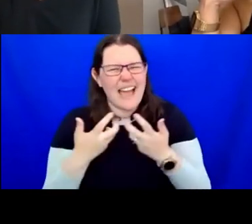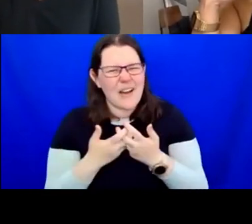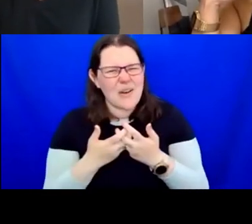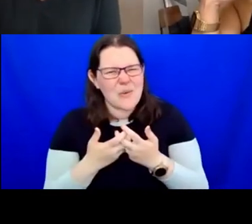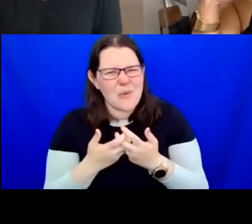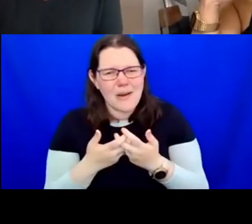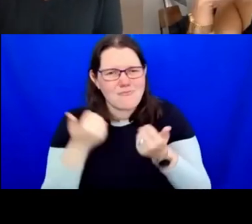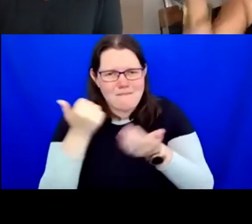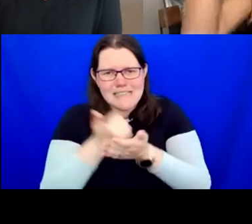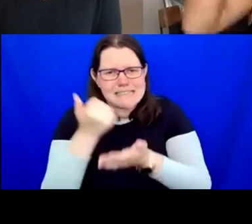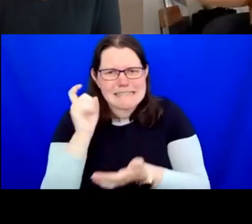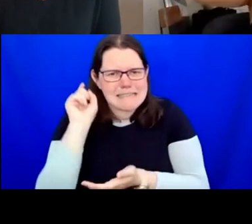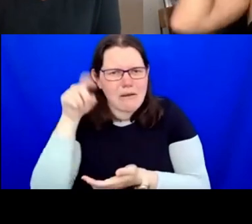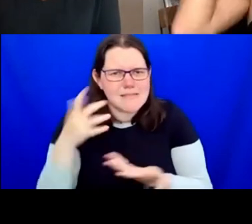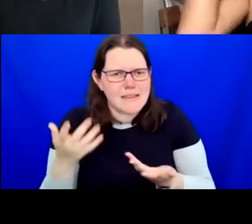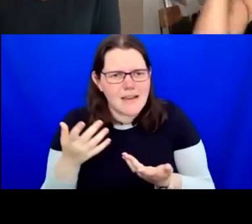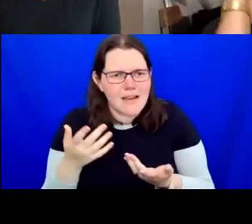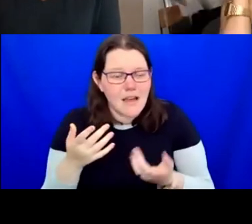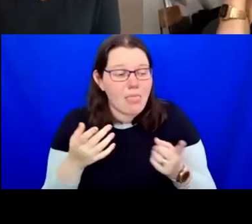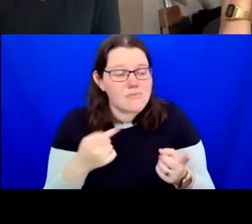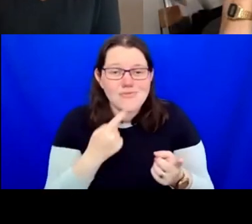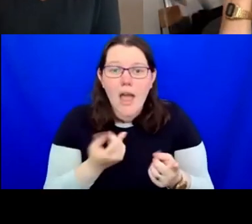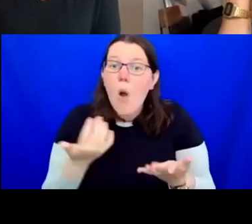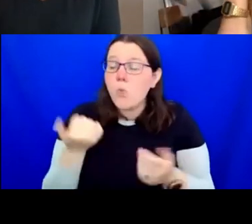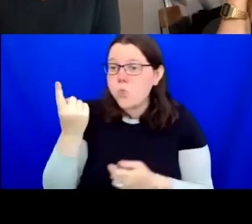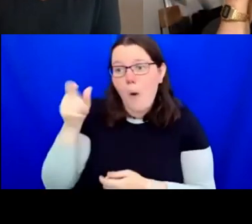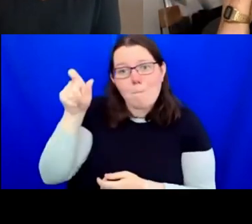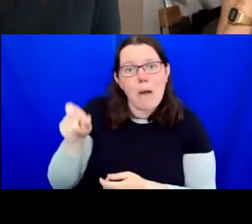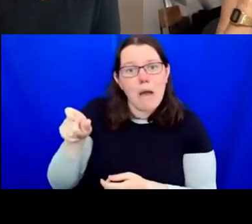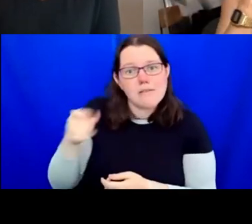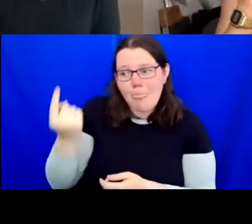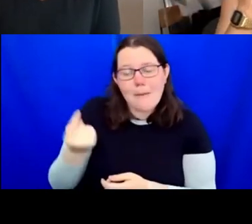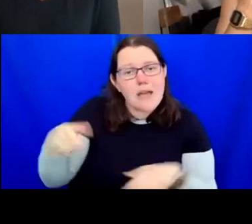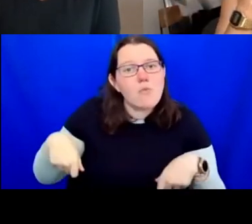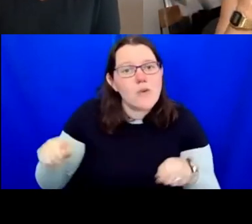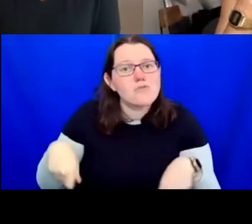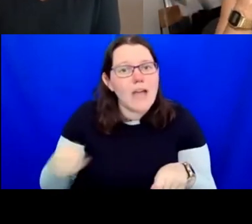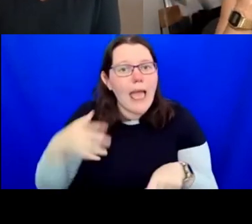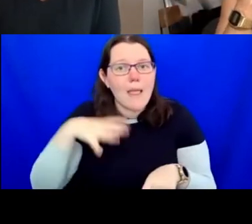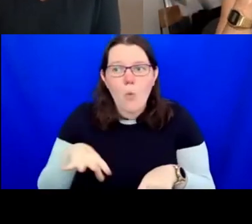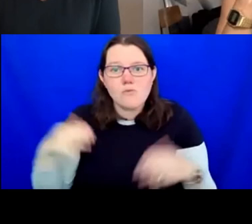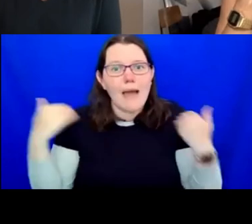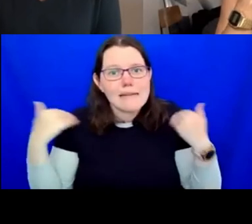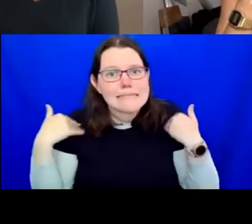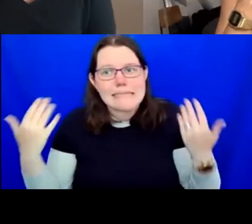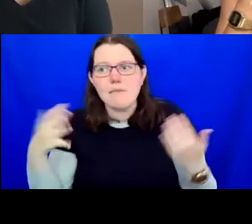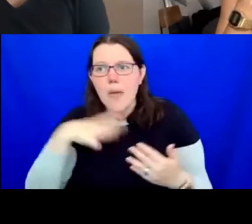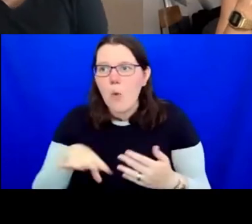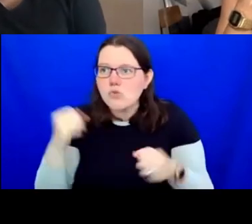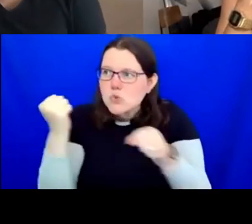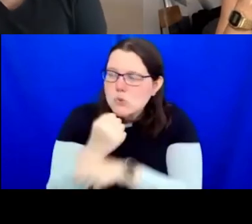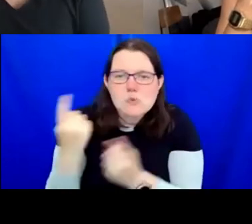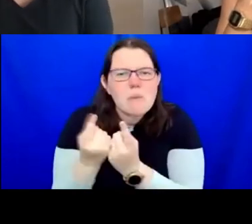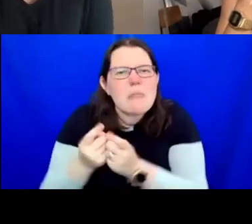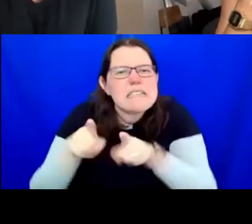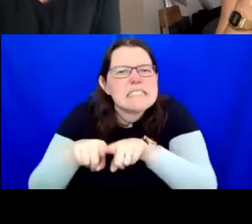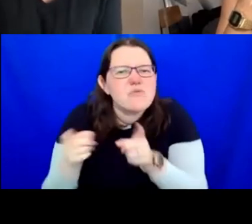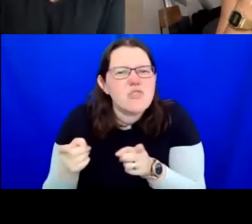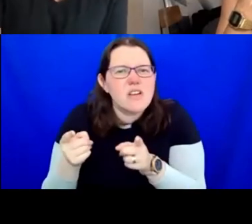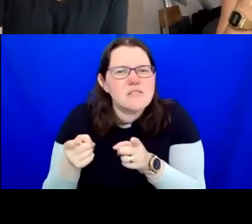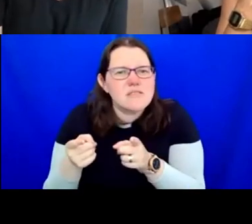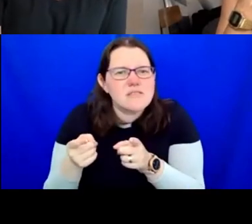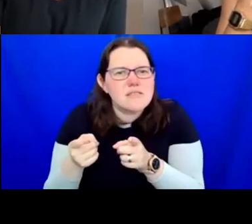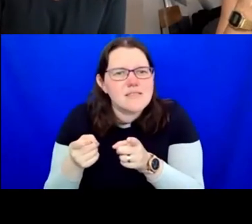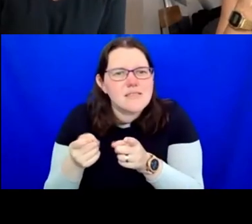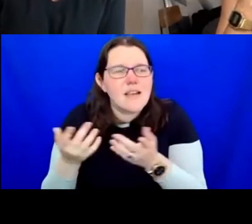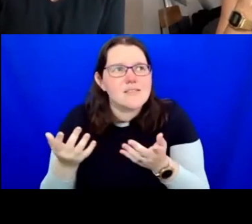and said could they do something." Again, I'm trying to sort of thinking of both